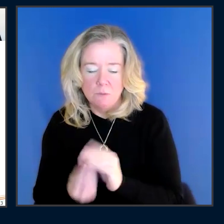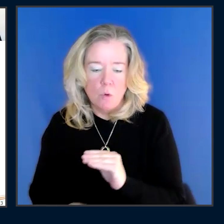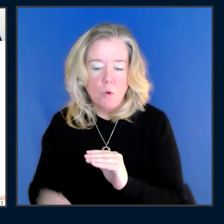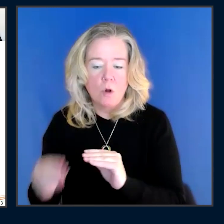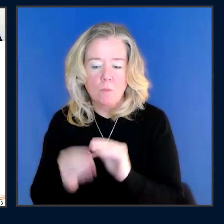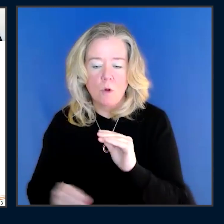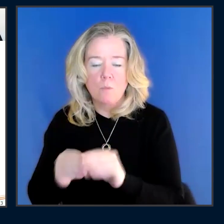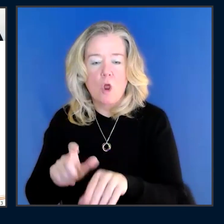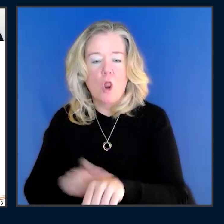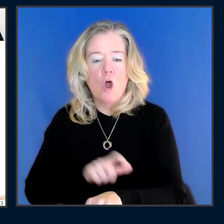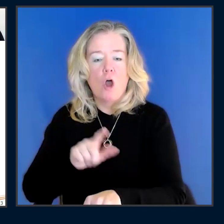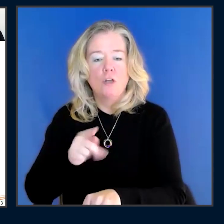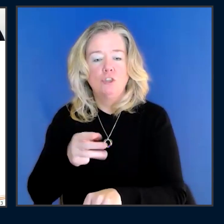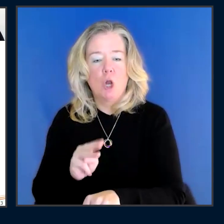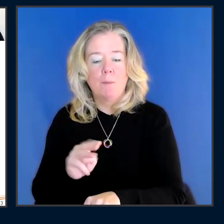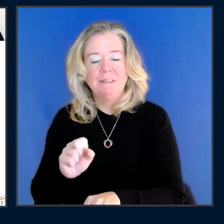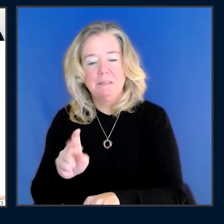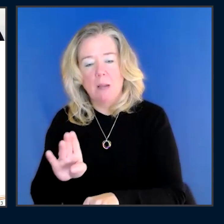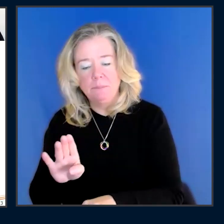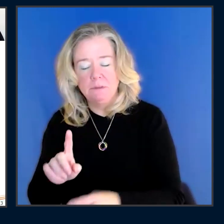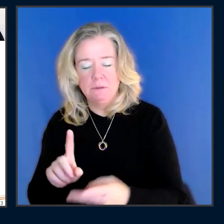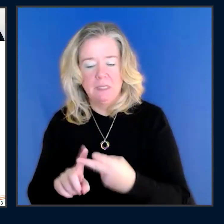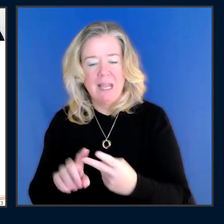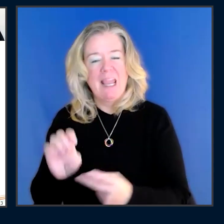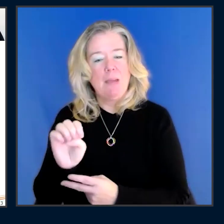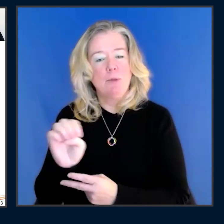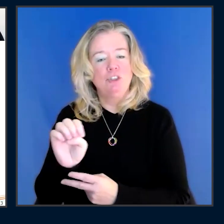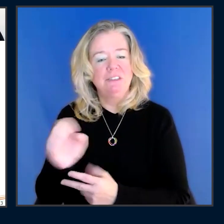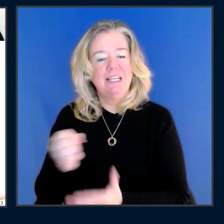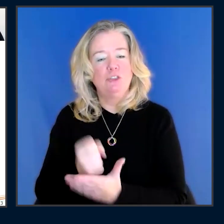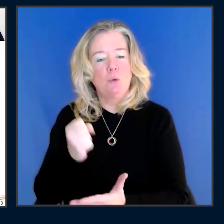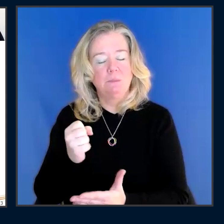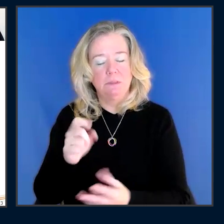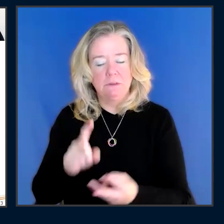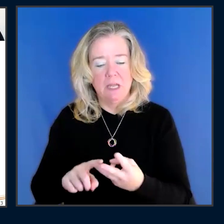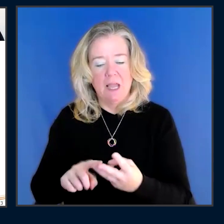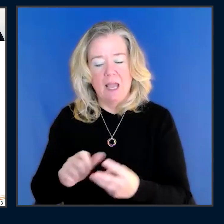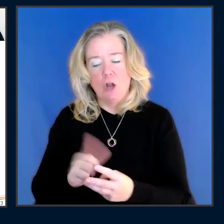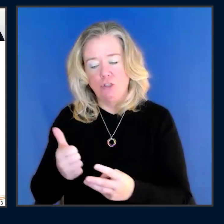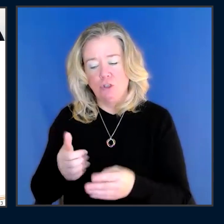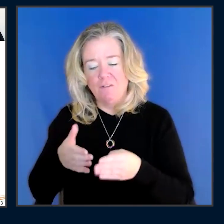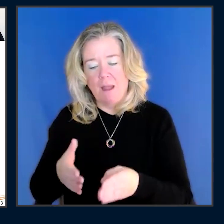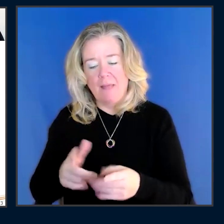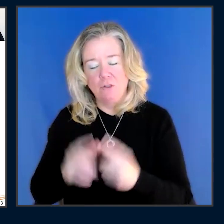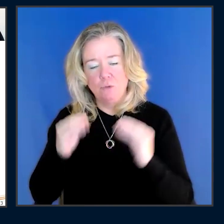We're seeing a higher number of long term subs, emergency endorsements, and alternative paths